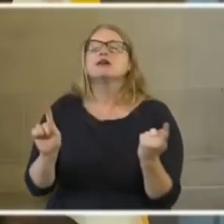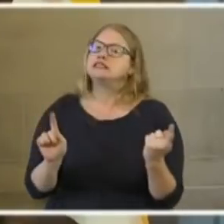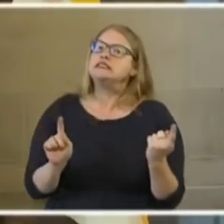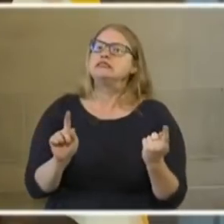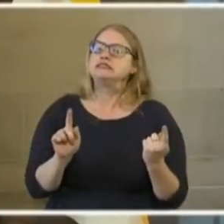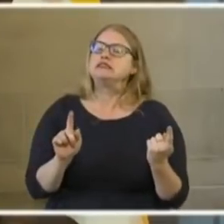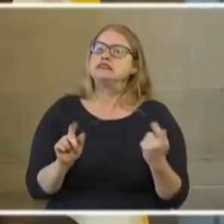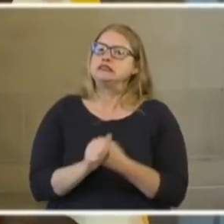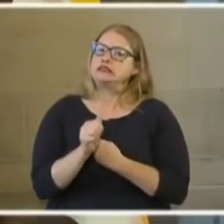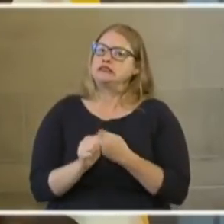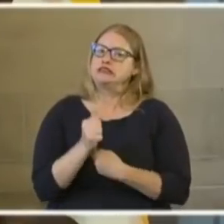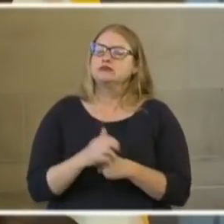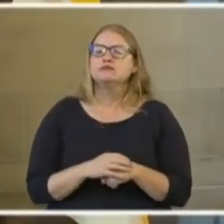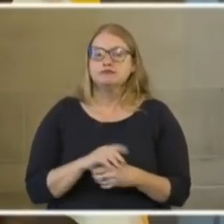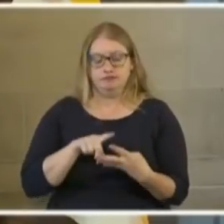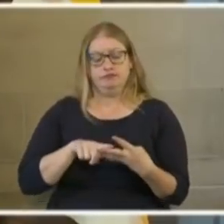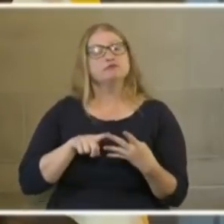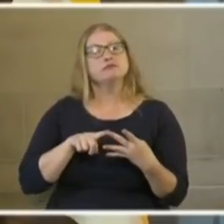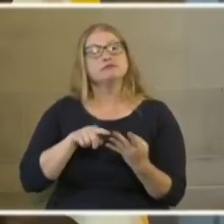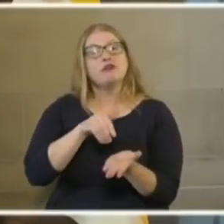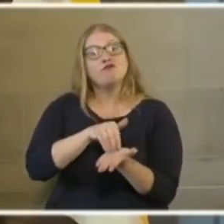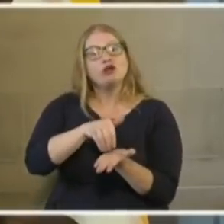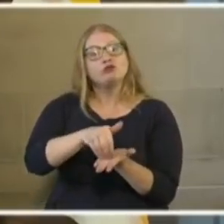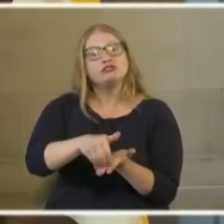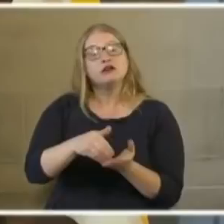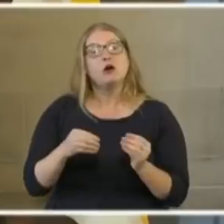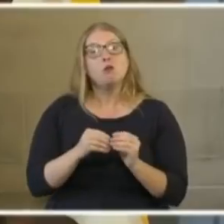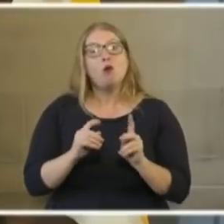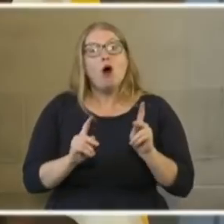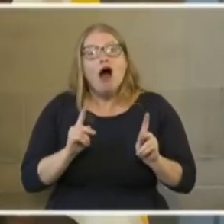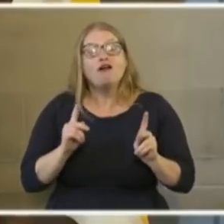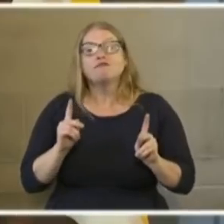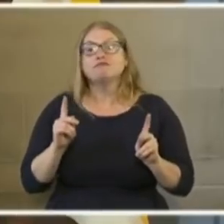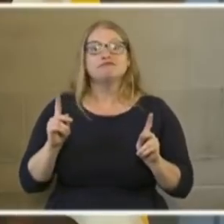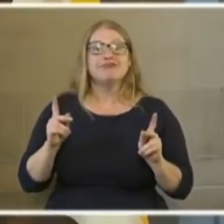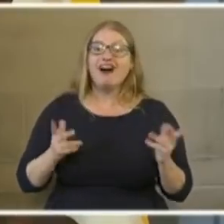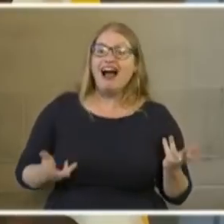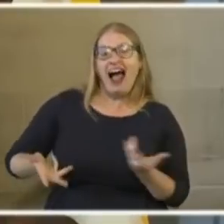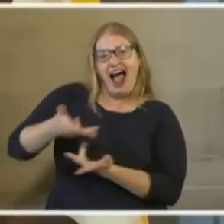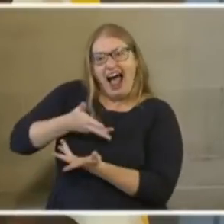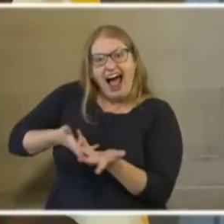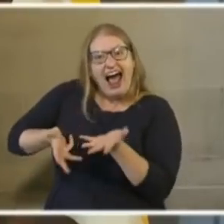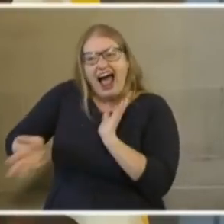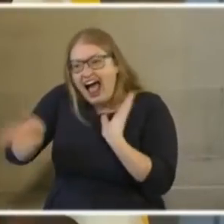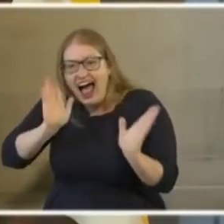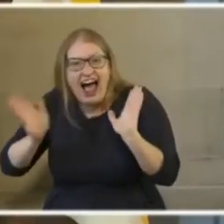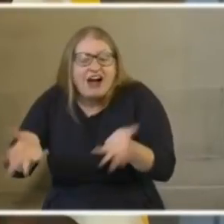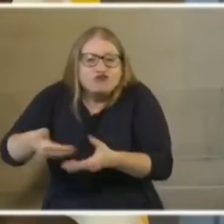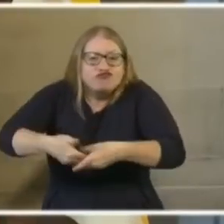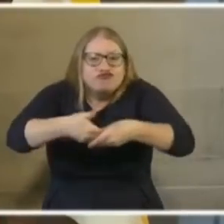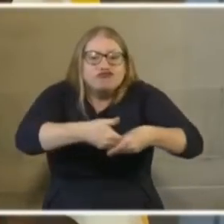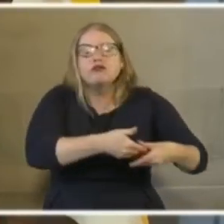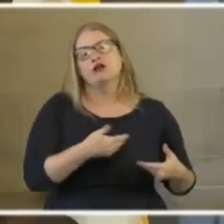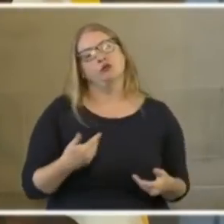NUMBER, FREQUENCY, DURATION AND DISTANCE. THE MORE PEOPLE THAT ARE TOGETHER THE MORE INTERACTIONS TAKE PLACE. THIS IS RISKIER.